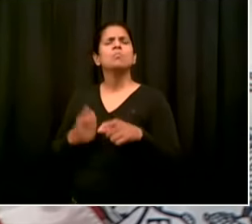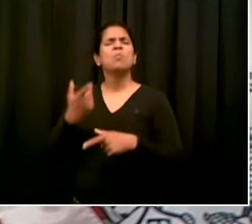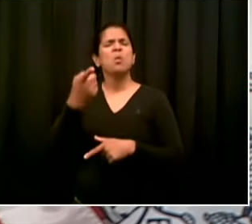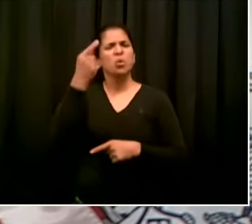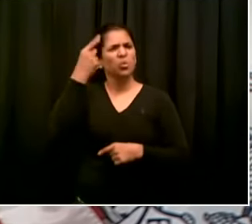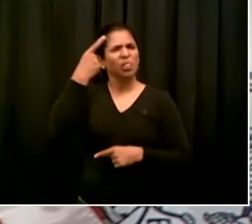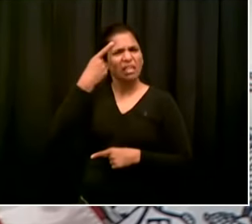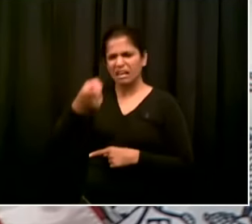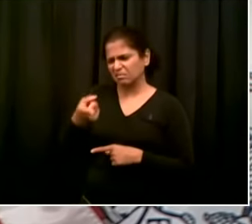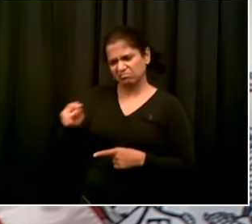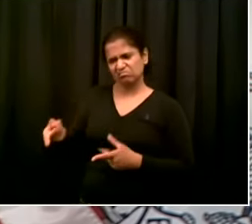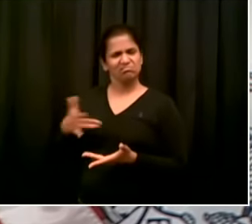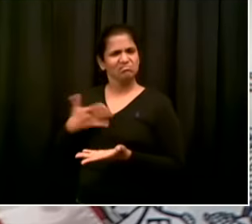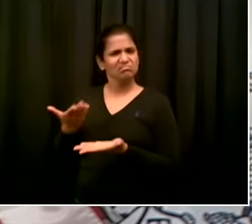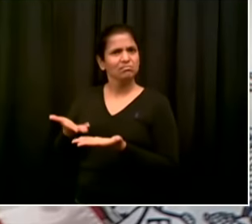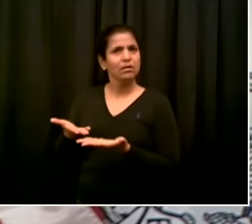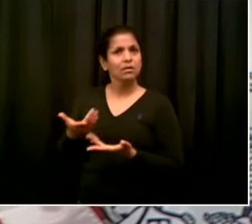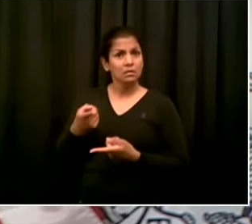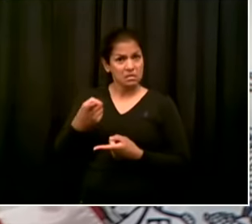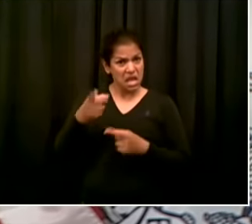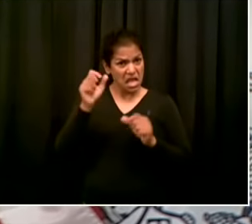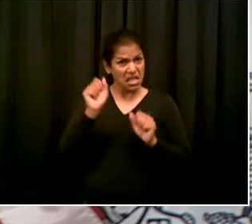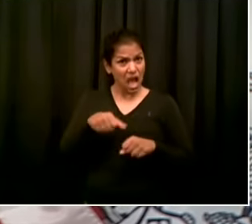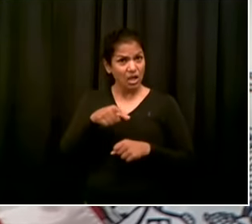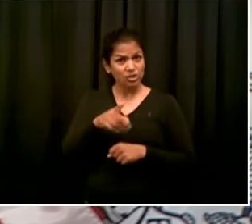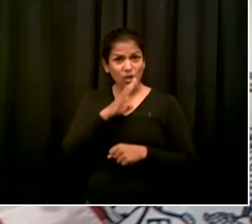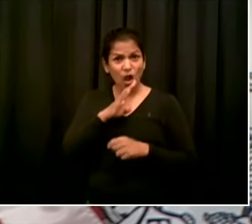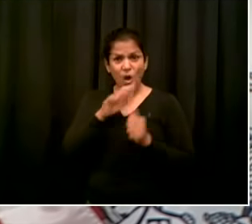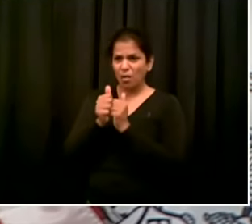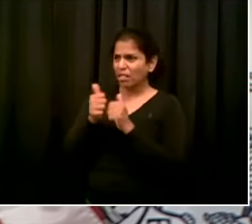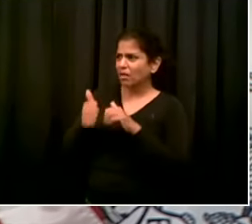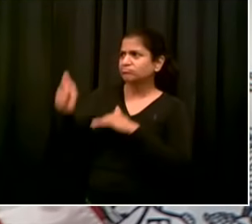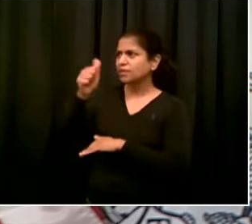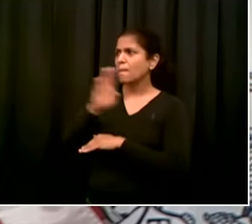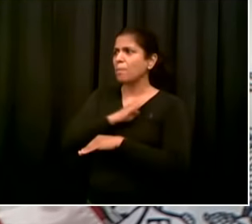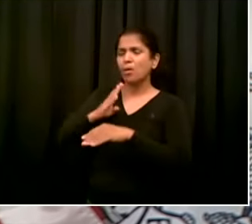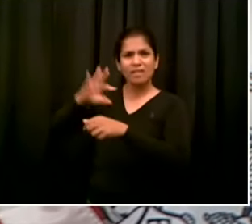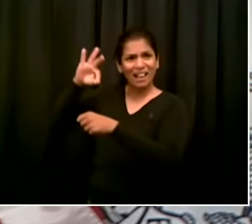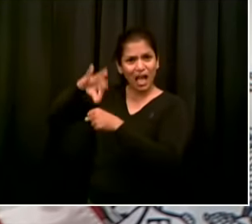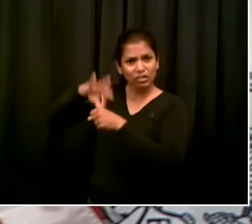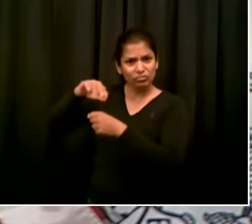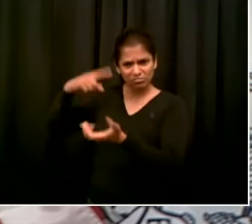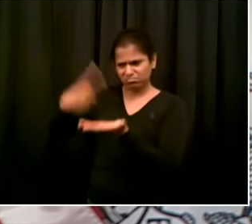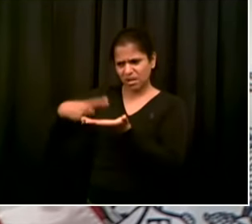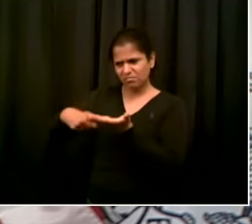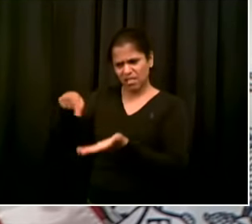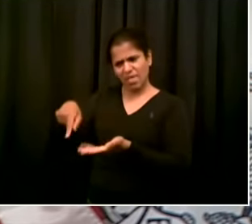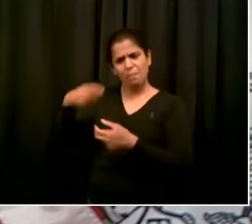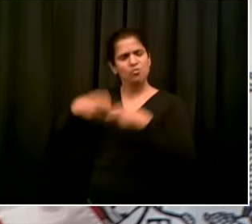TESTING TO PUBLC ISCHOOLS IN THOSE P ZI CODES. WE ARE NO T SEEING AN UPTICK